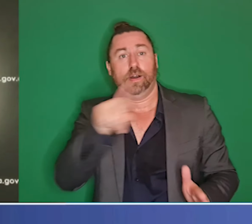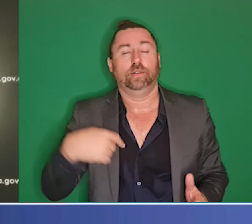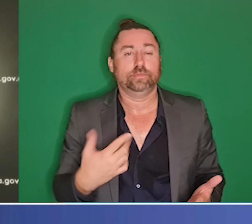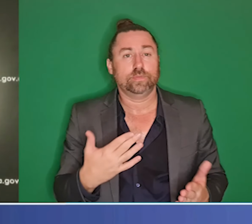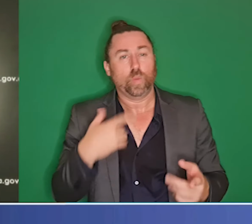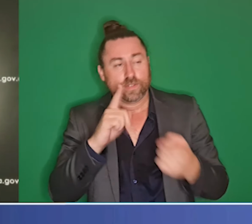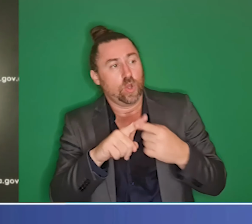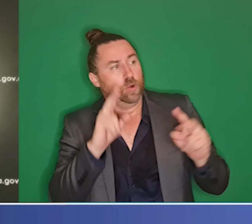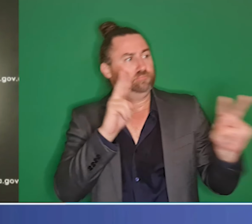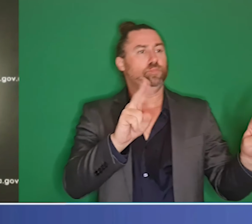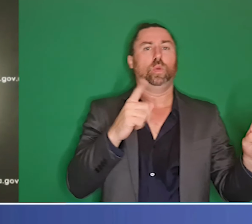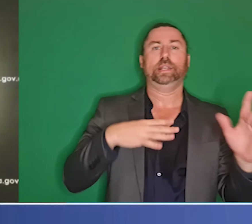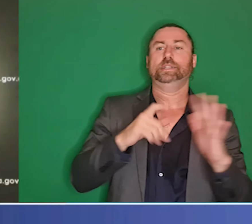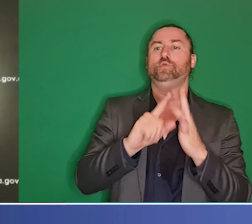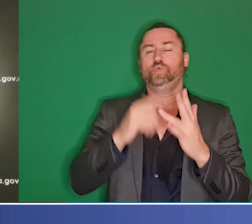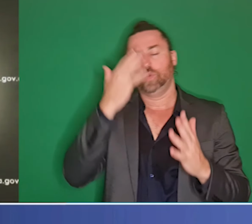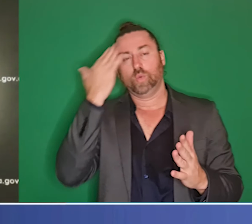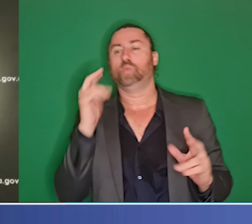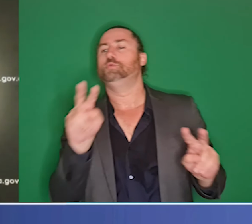And I think certainly